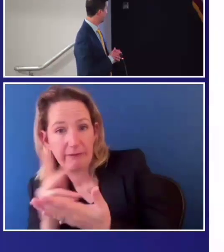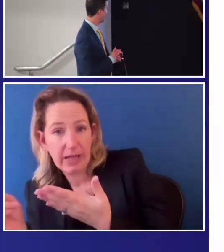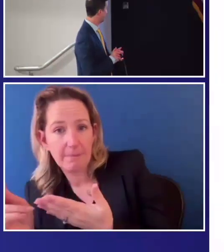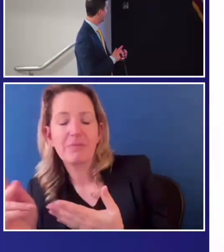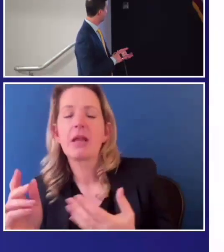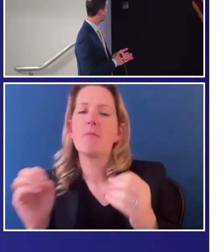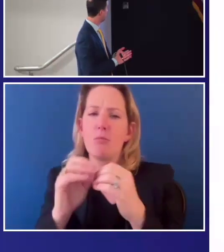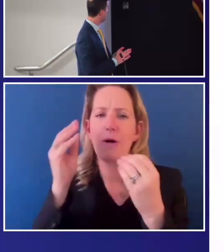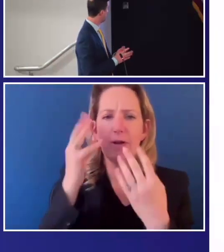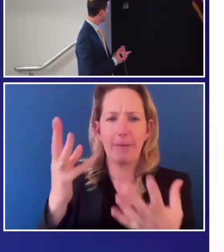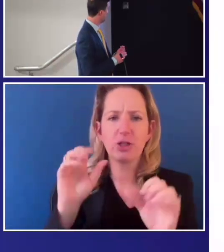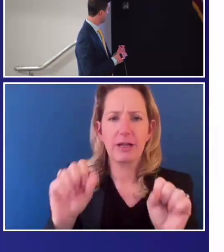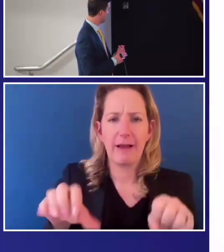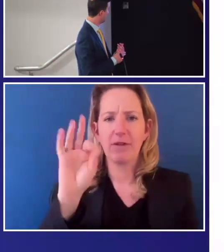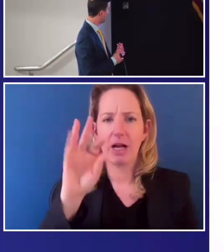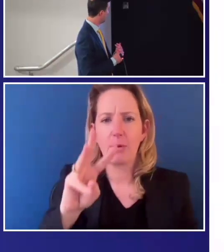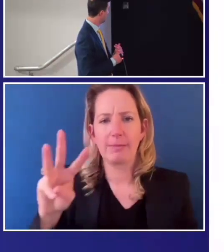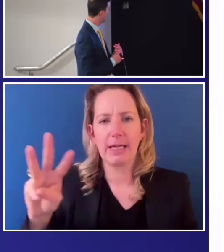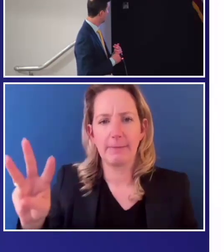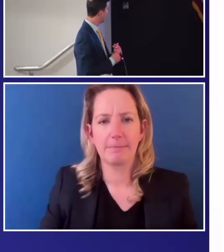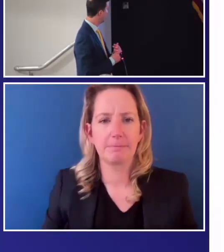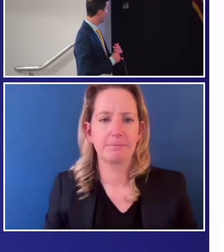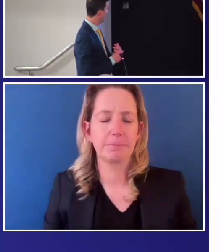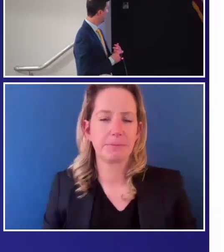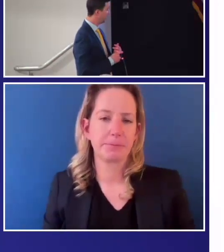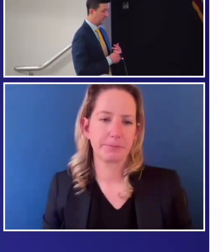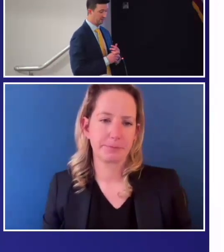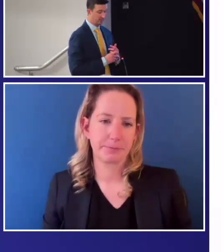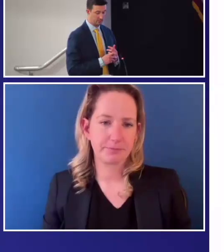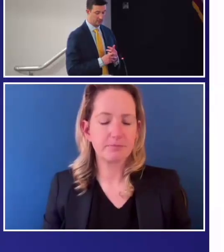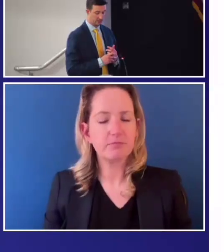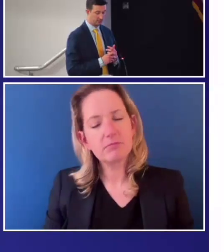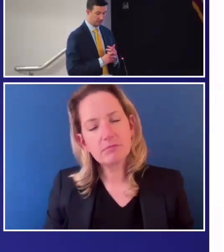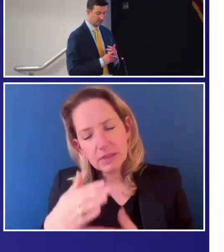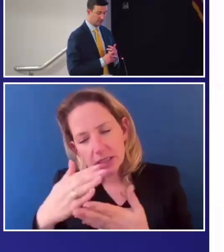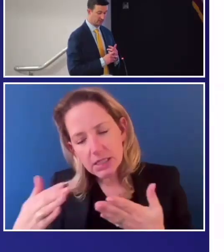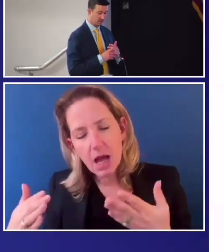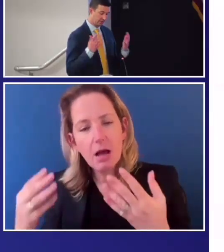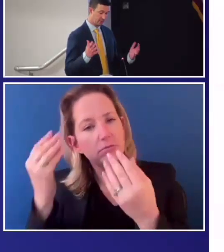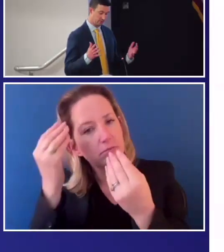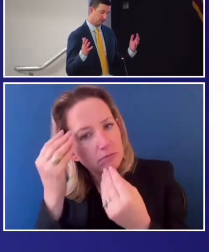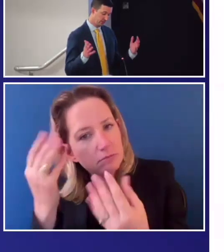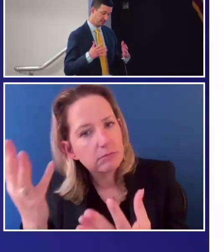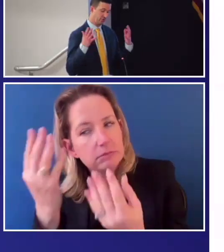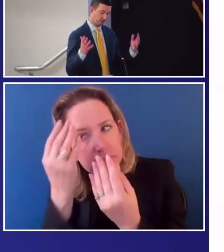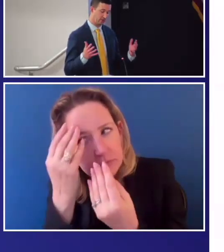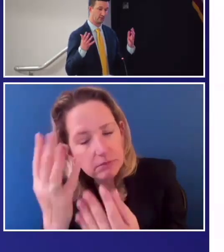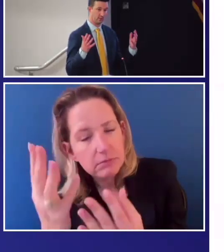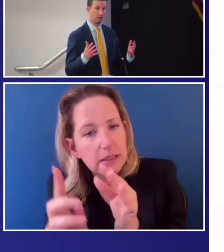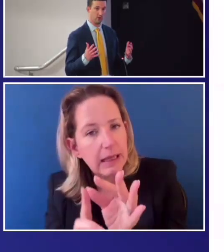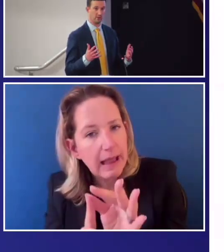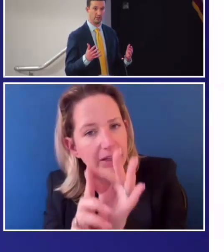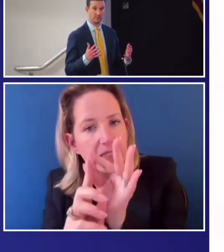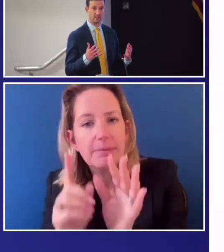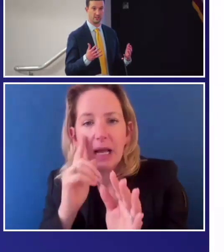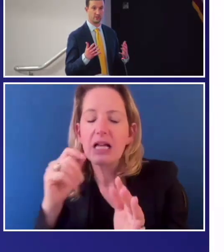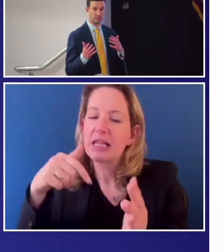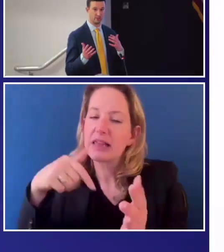Next slide, please. A few caveats about this, because this is often the most contentious part of these discussions is